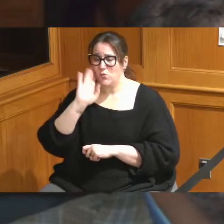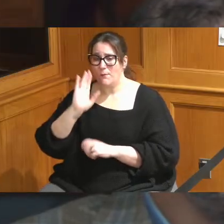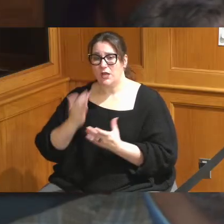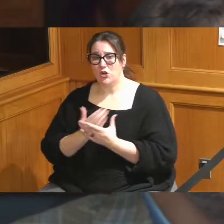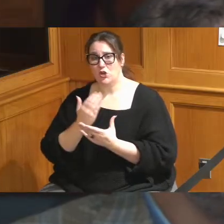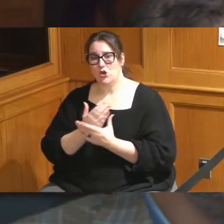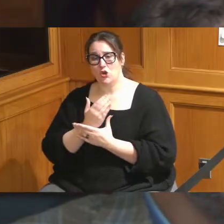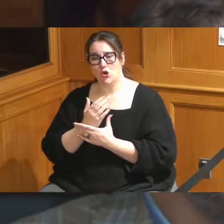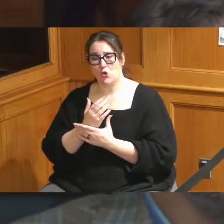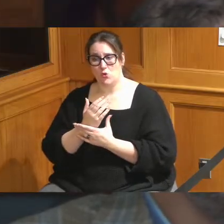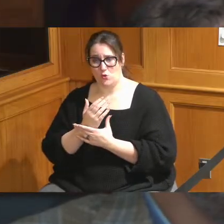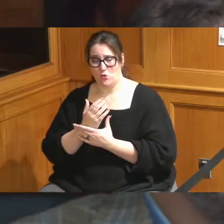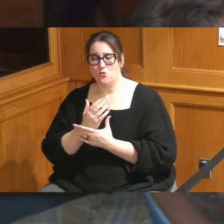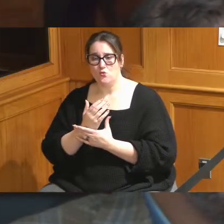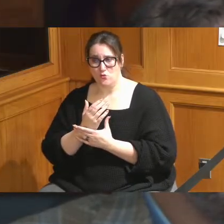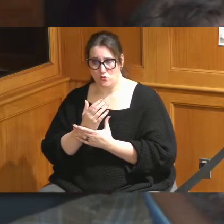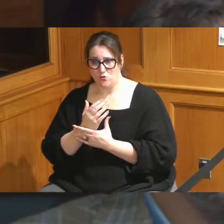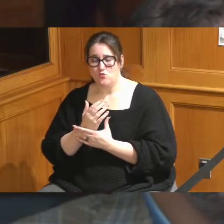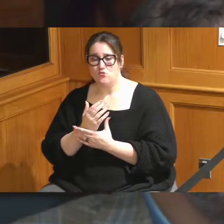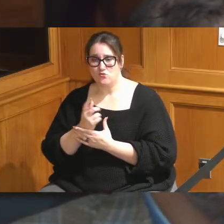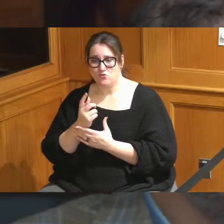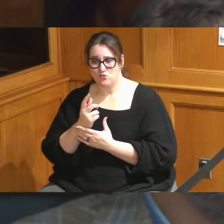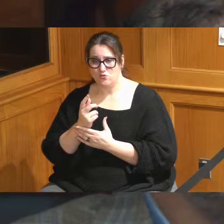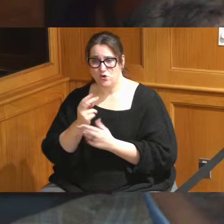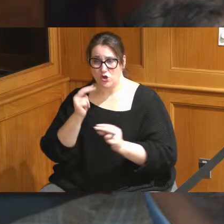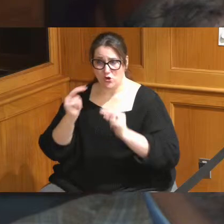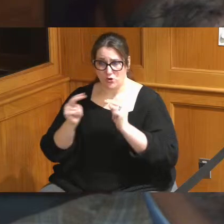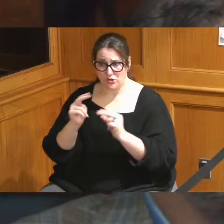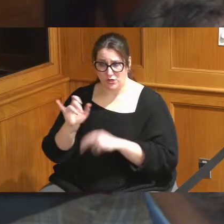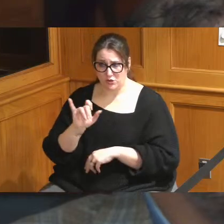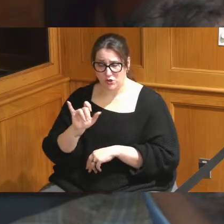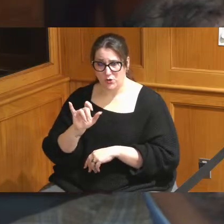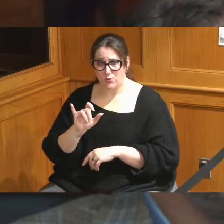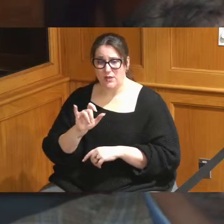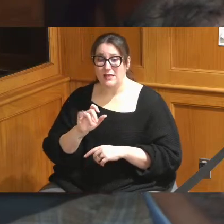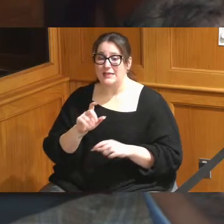at the same time, at the same time, you said that this plan could be implemented. I don't know how